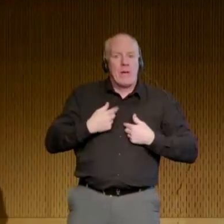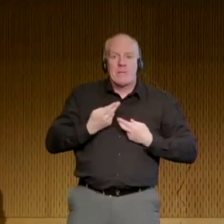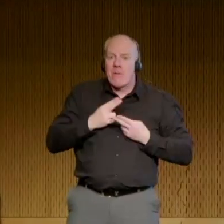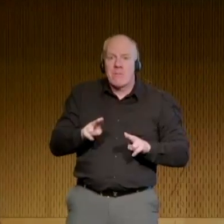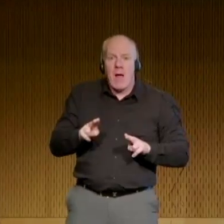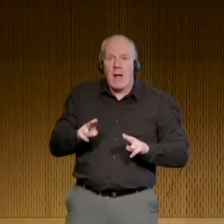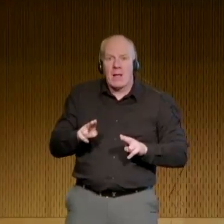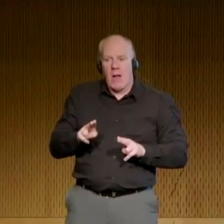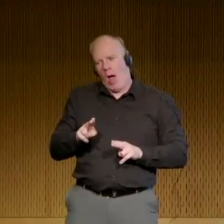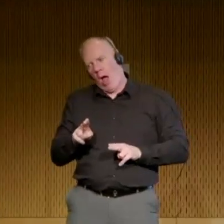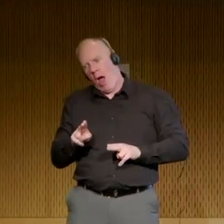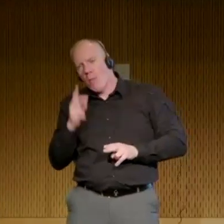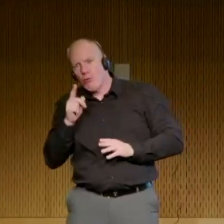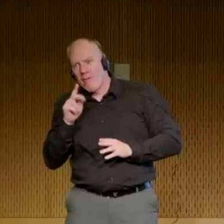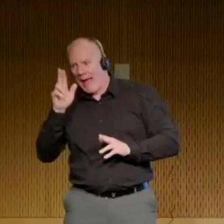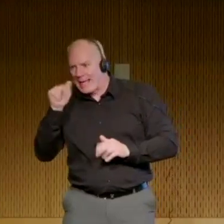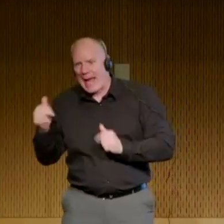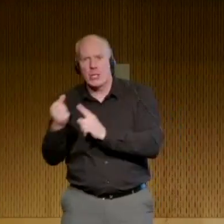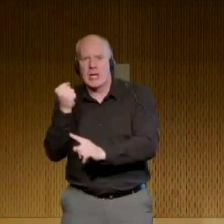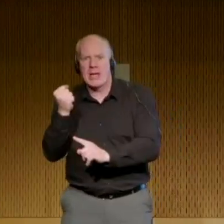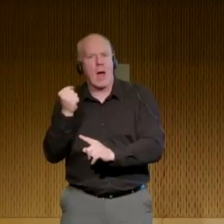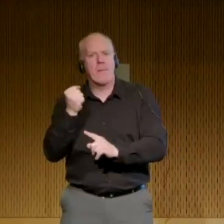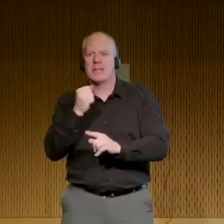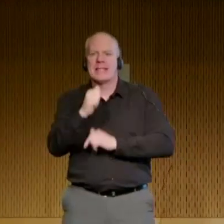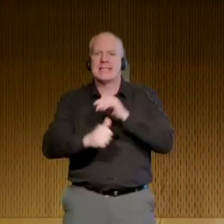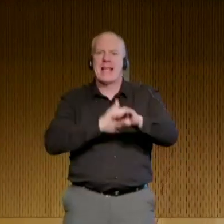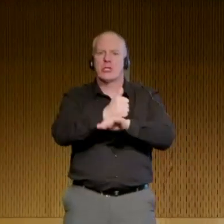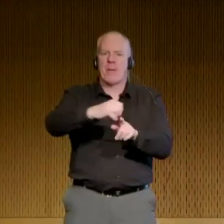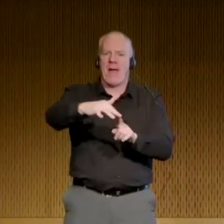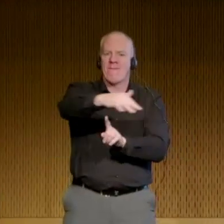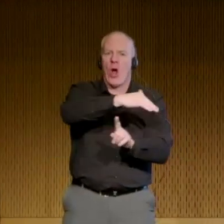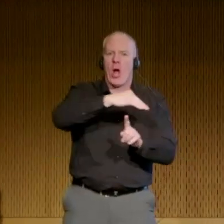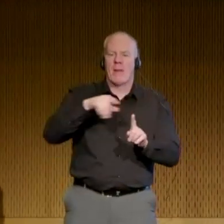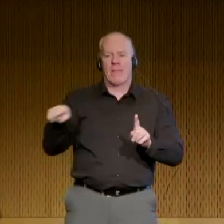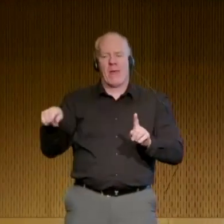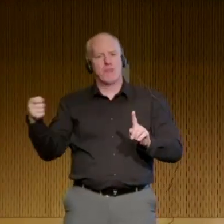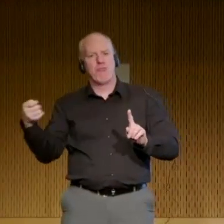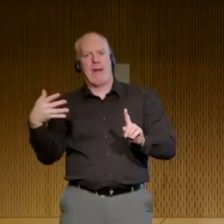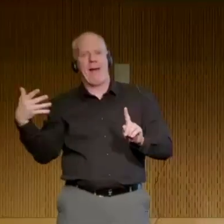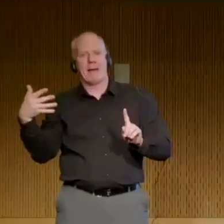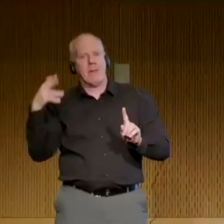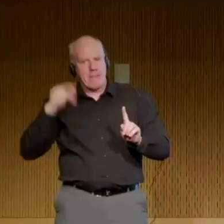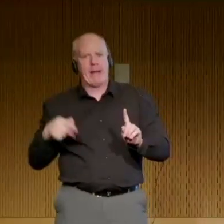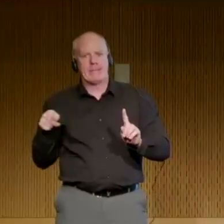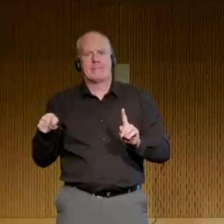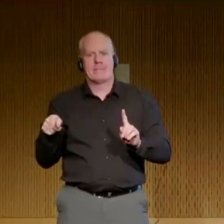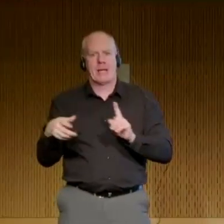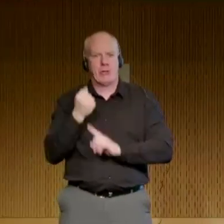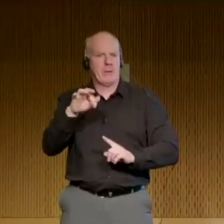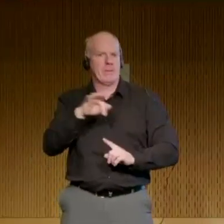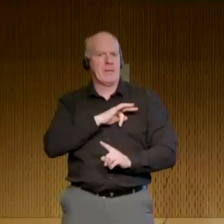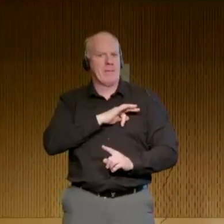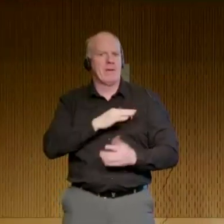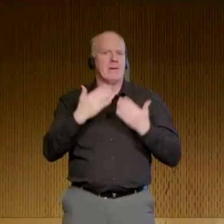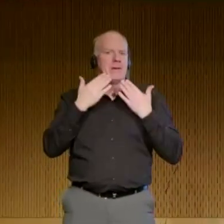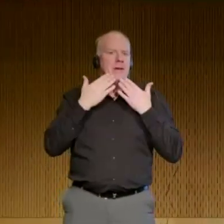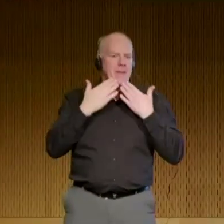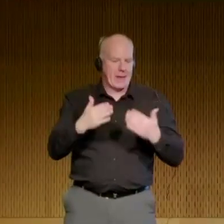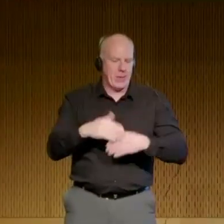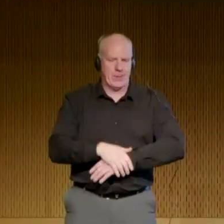can achieve but design environments where where they recognise they can. Thank you very much.